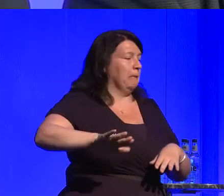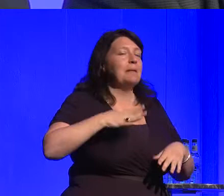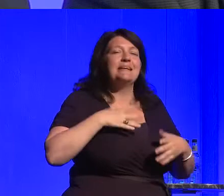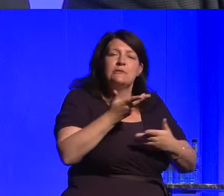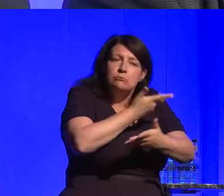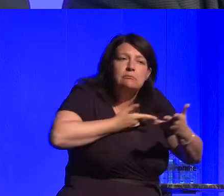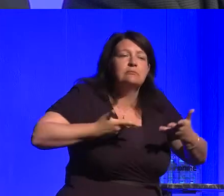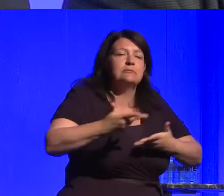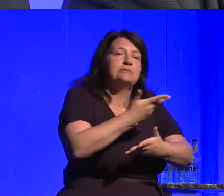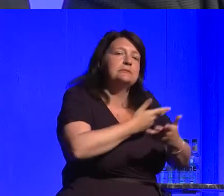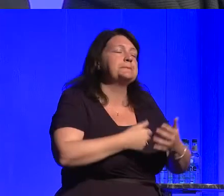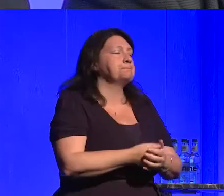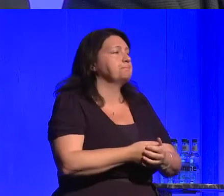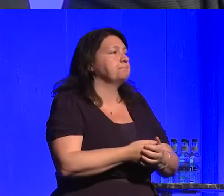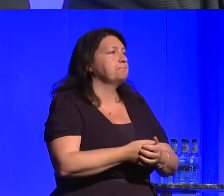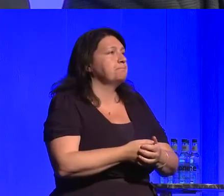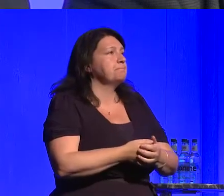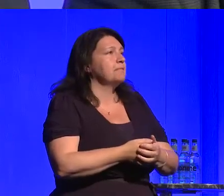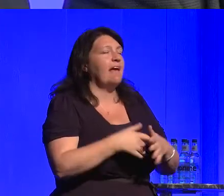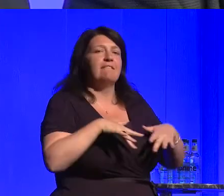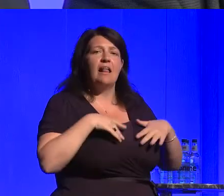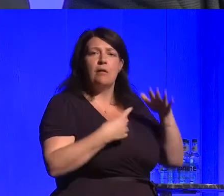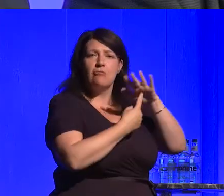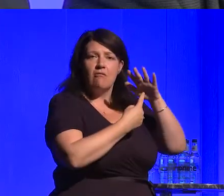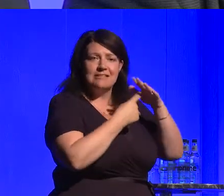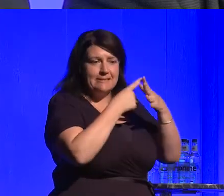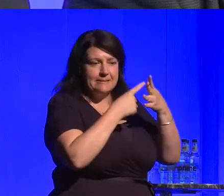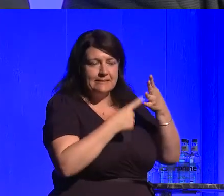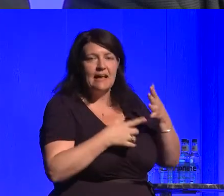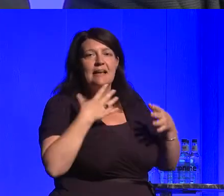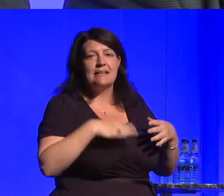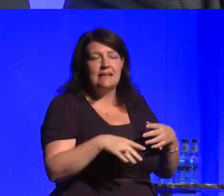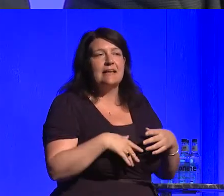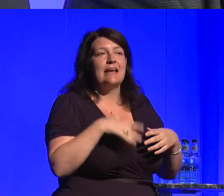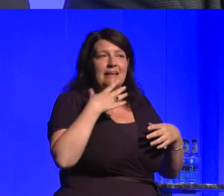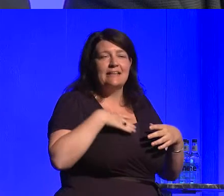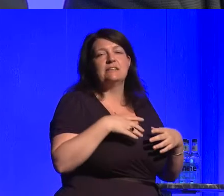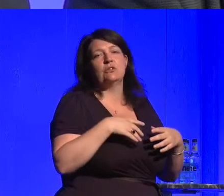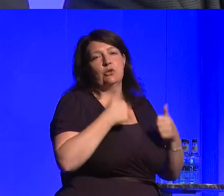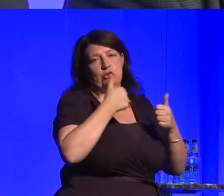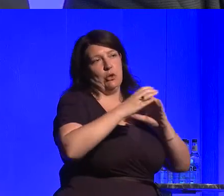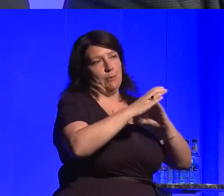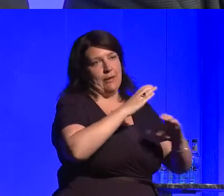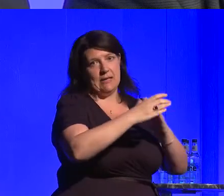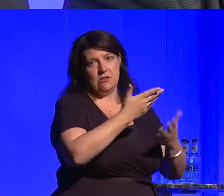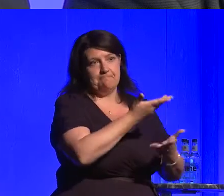The priorities that we felt were essential for end-of-life care were decent communication,